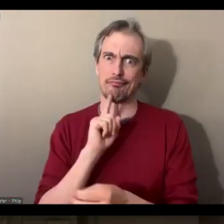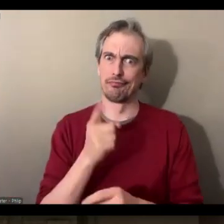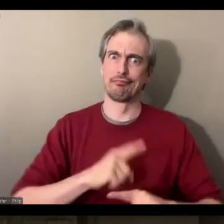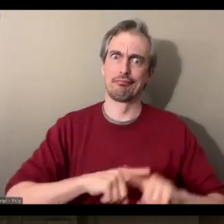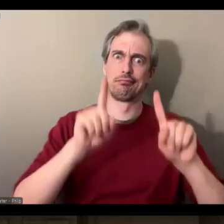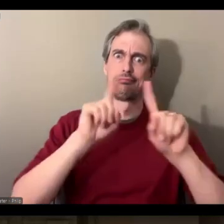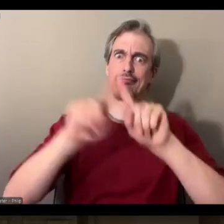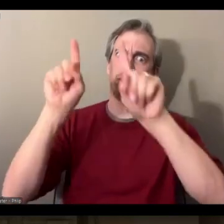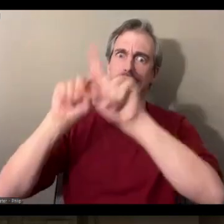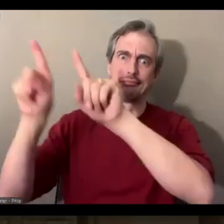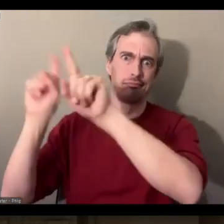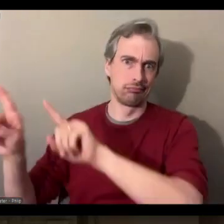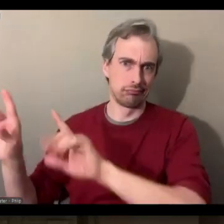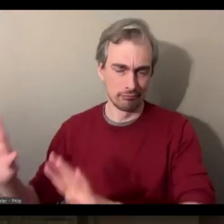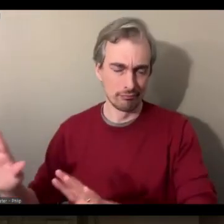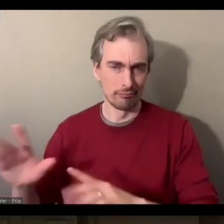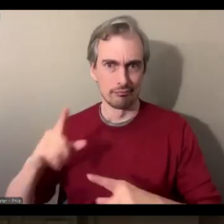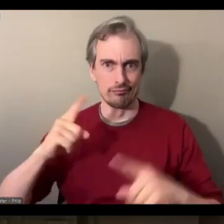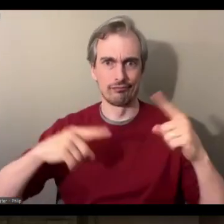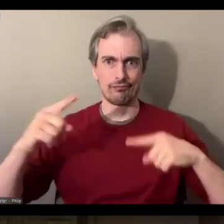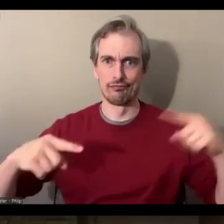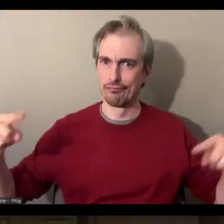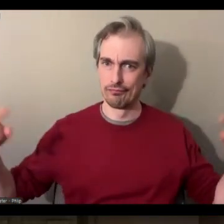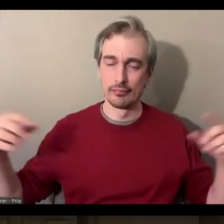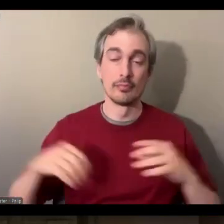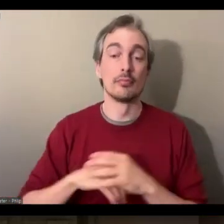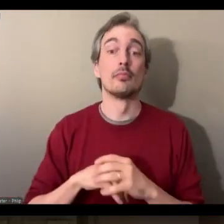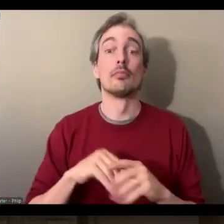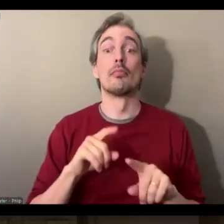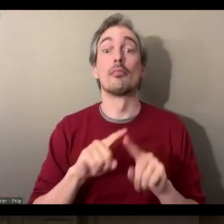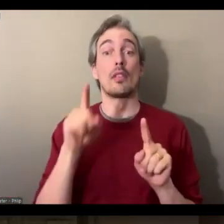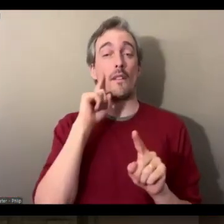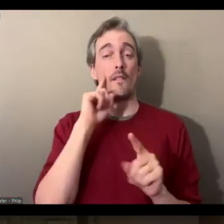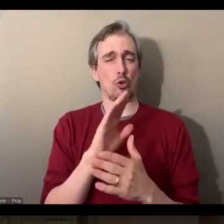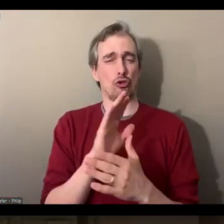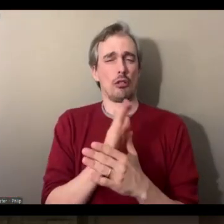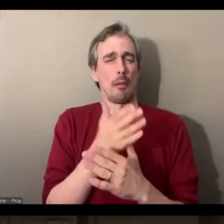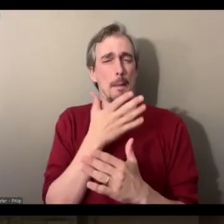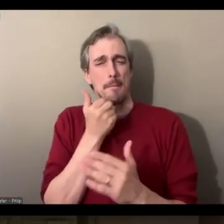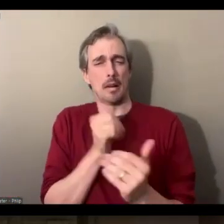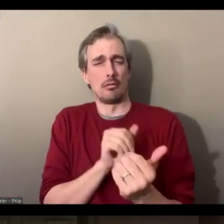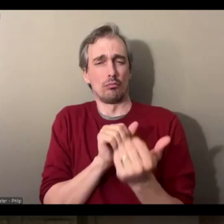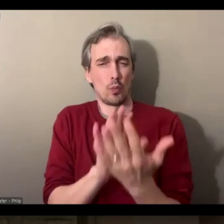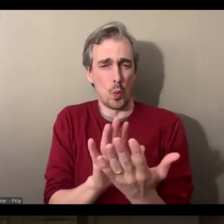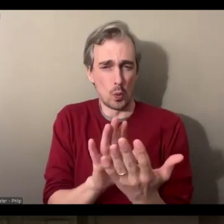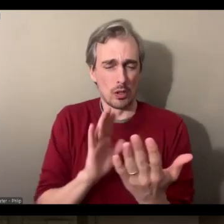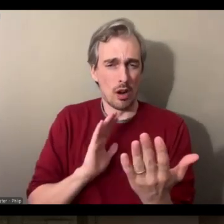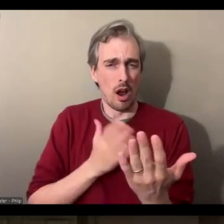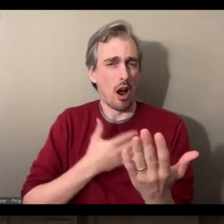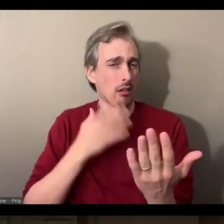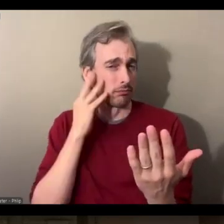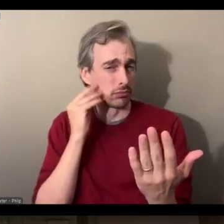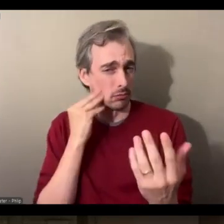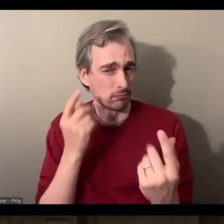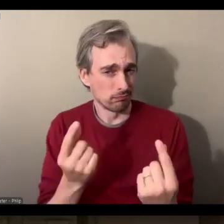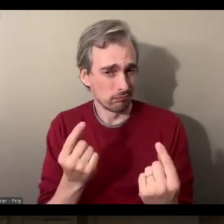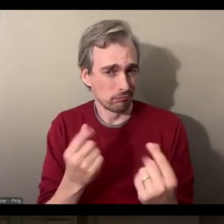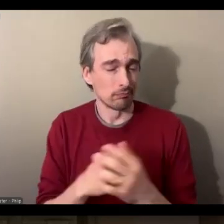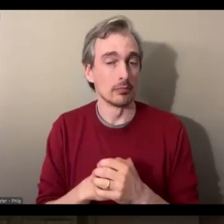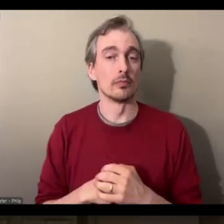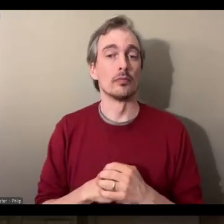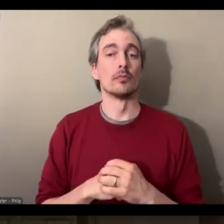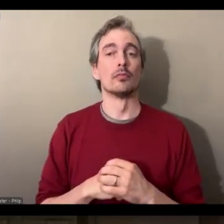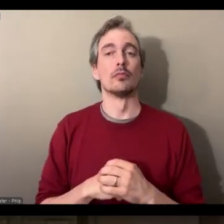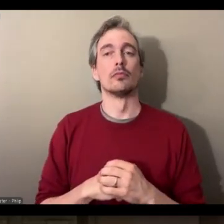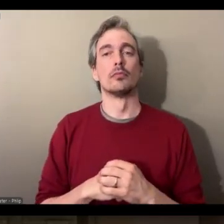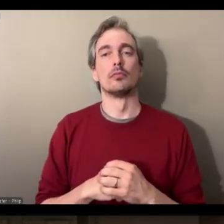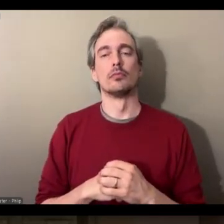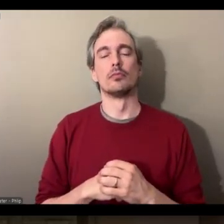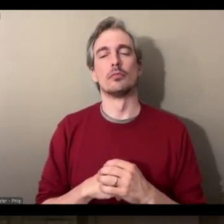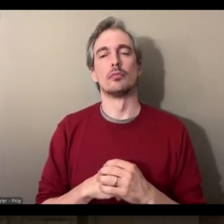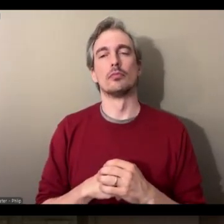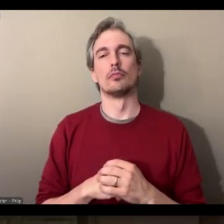best practices that we found, it really comes down to establishing very simple requirements